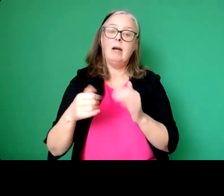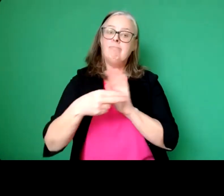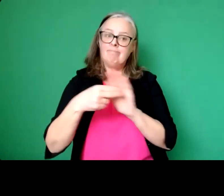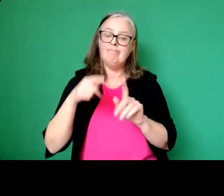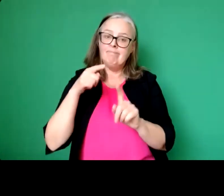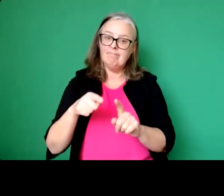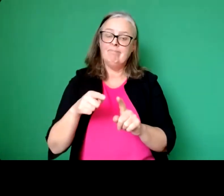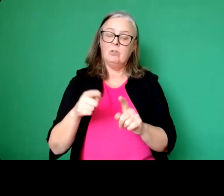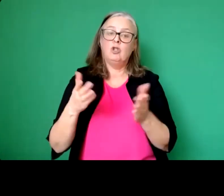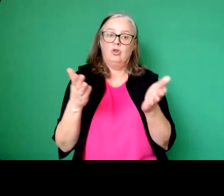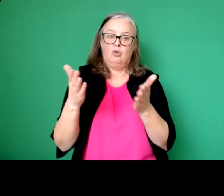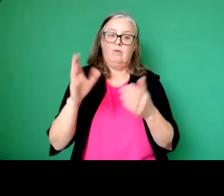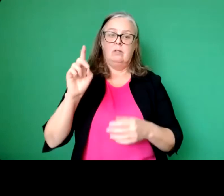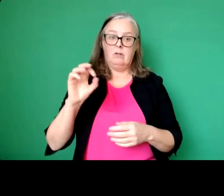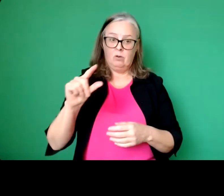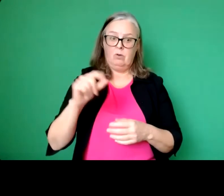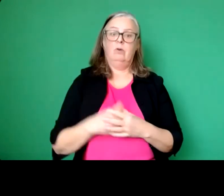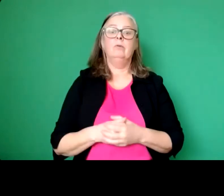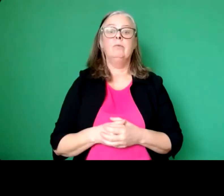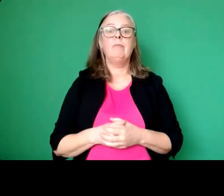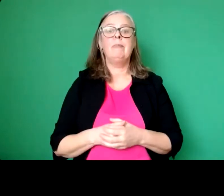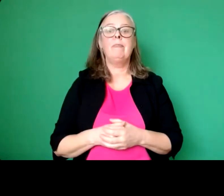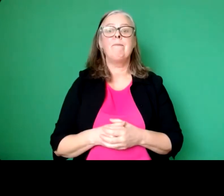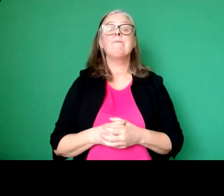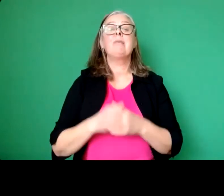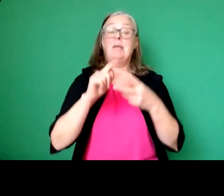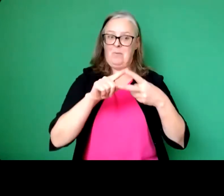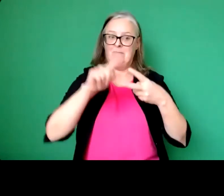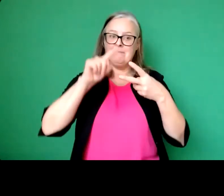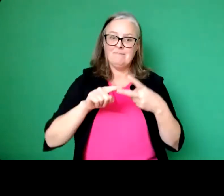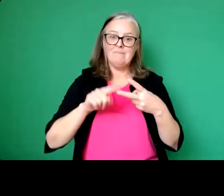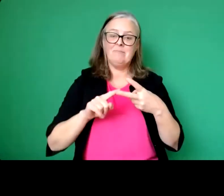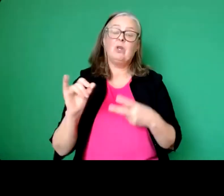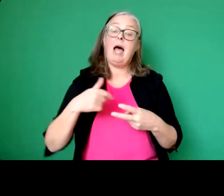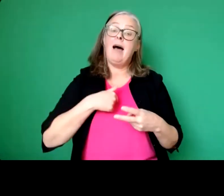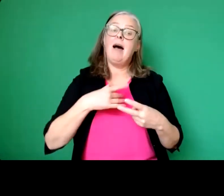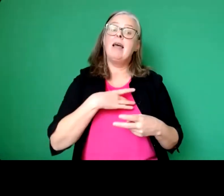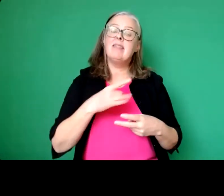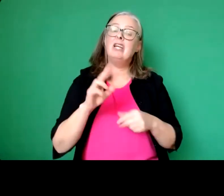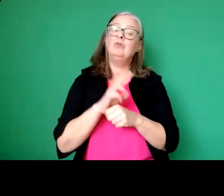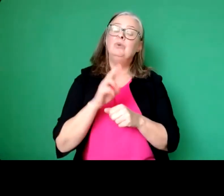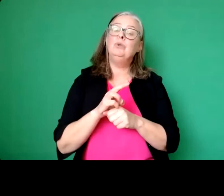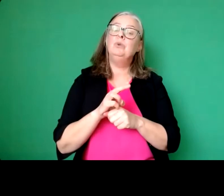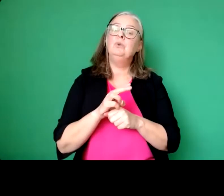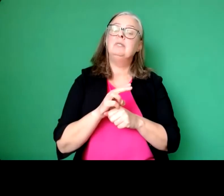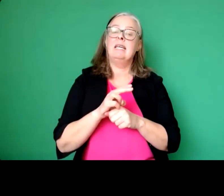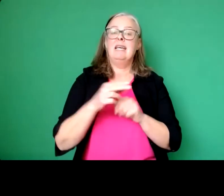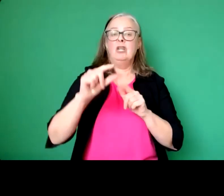to service dogs secondly i'd like to i like to use the term guide and service dog which is a mouthful